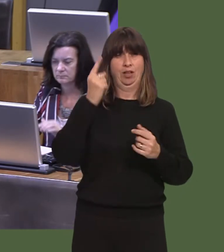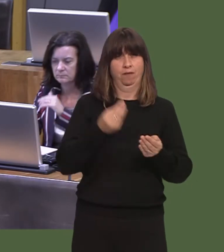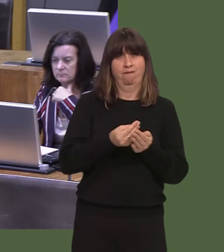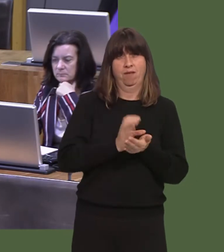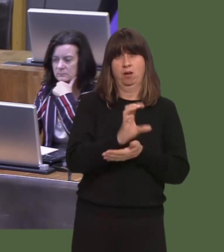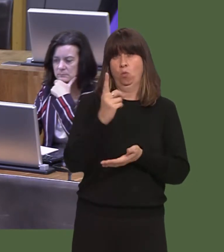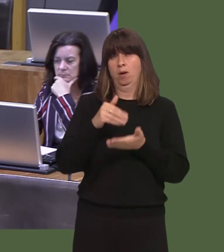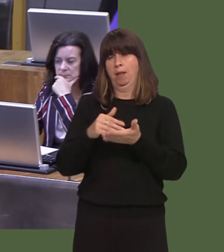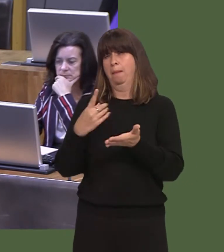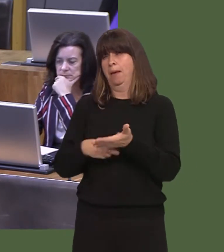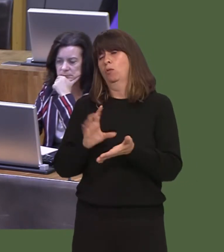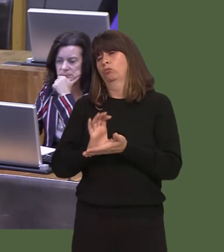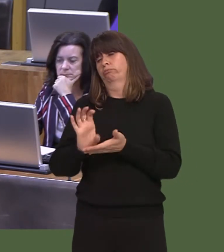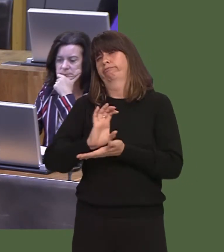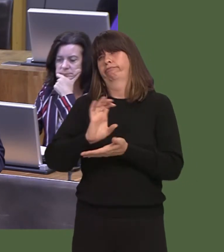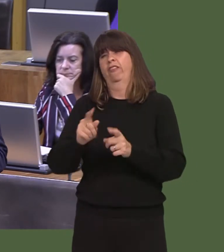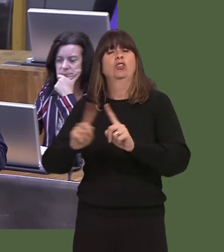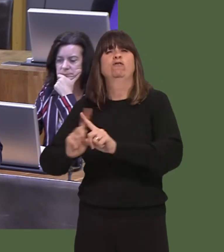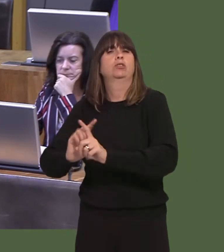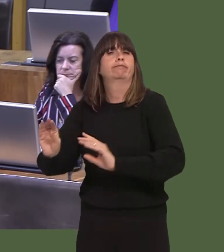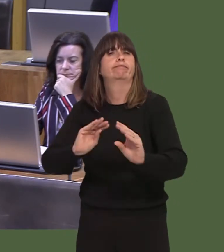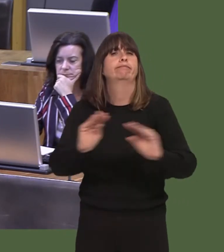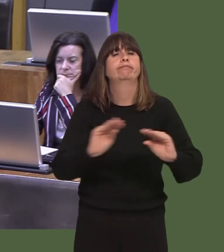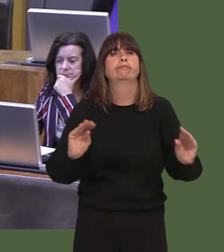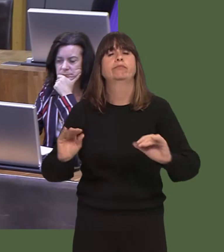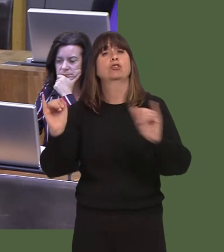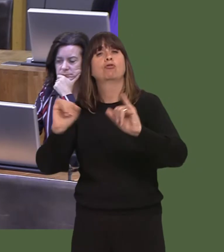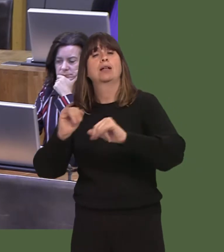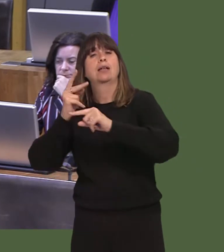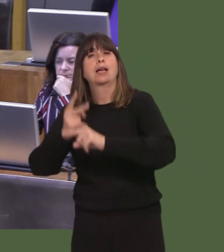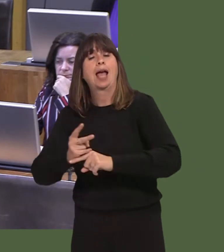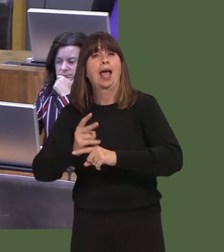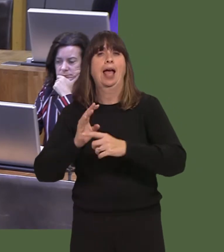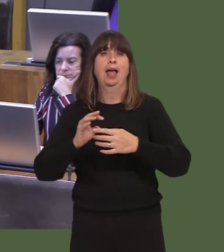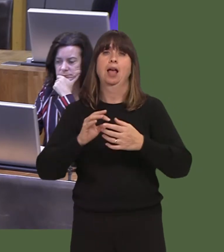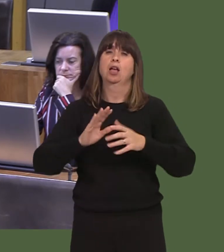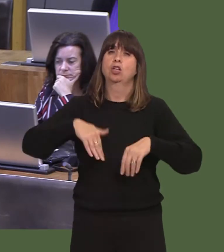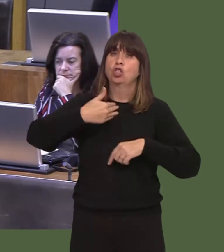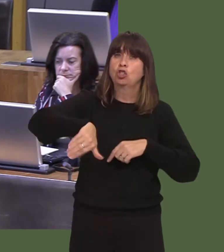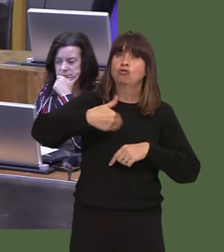around £1 million to support a range of interventions, extending crisis care, liaison services and street triage.